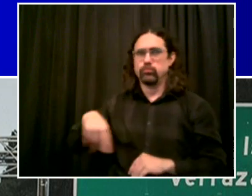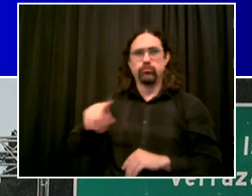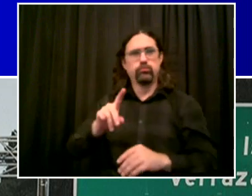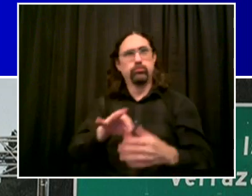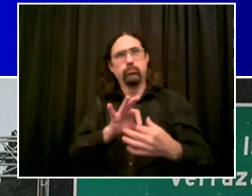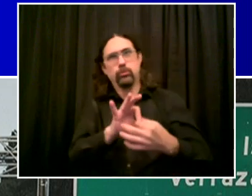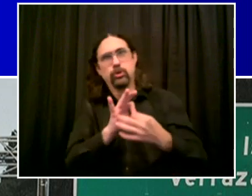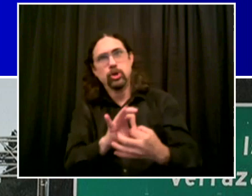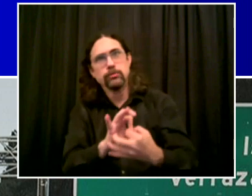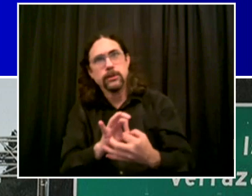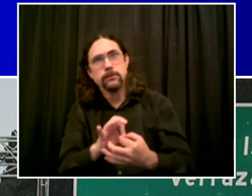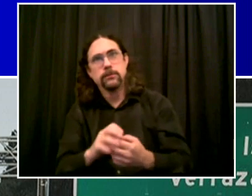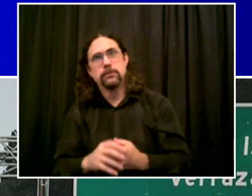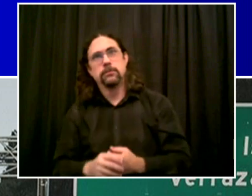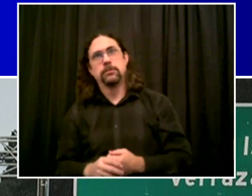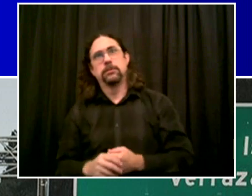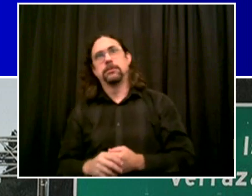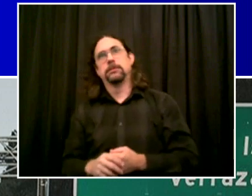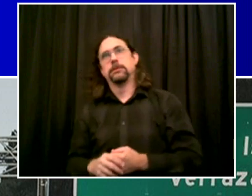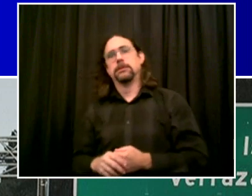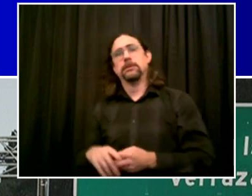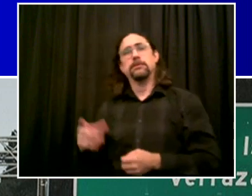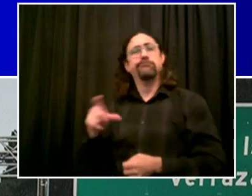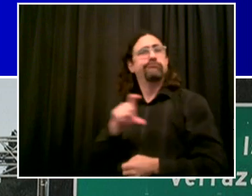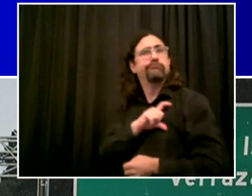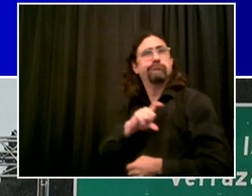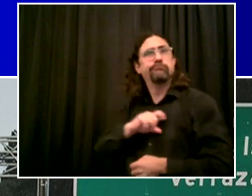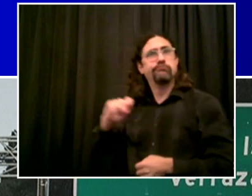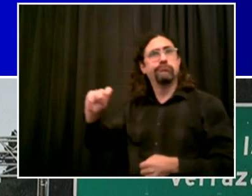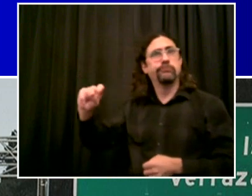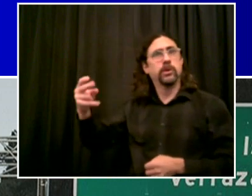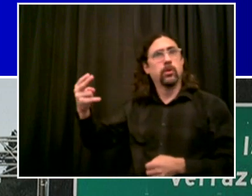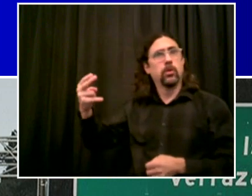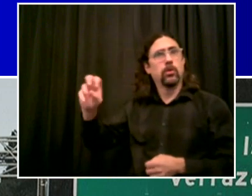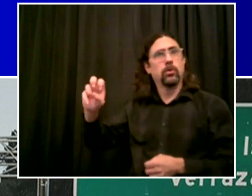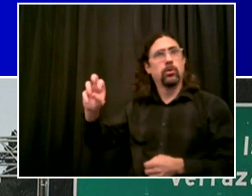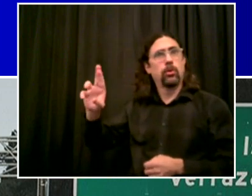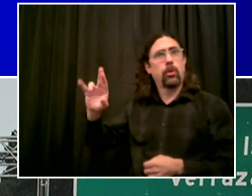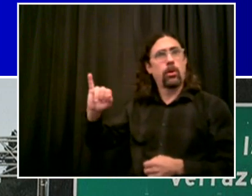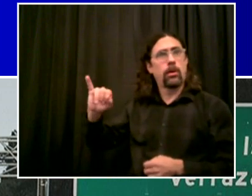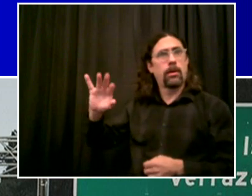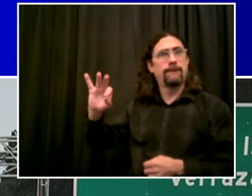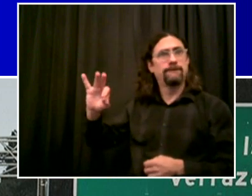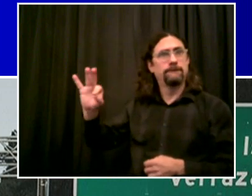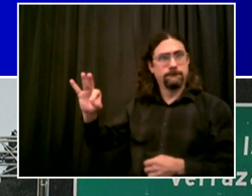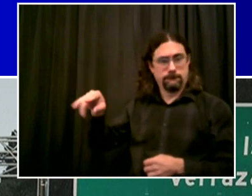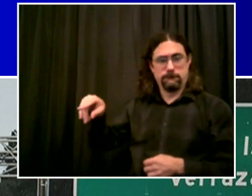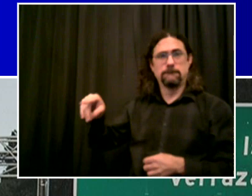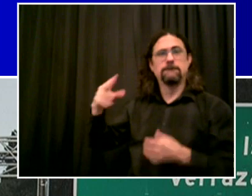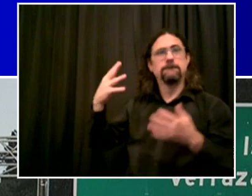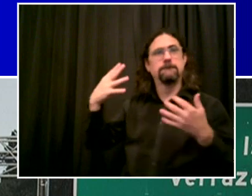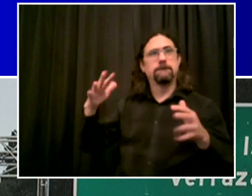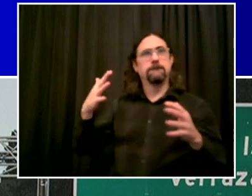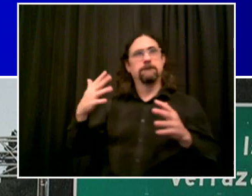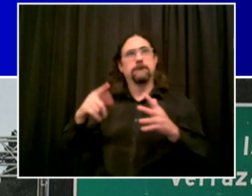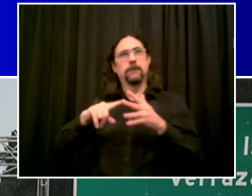CLEARP OSTIIVE MESSAGE THAT WE ARE HERE TO HELP AND WE NEED TO MAKE SURE THAT EVERYBODY TAKES THIS SERIOUSLY. WI ANT TO SAY THANK YOUTO VEEROYBDY AT THE SHERIFFS OFFICE.